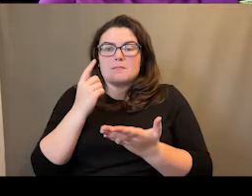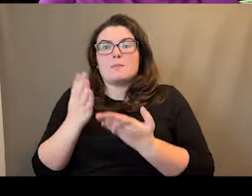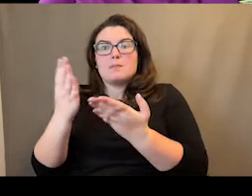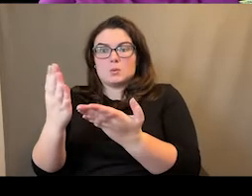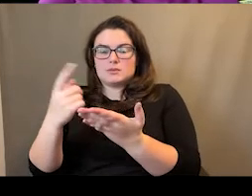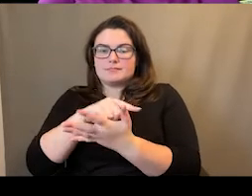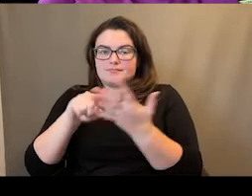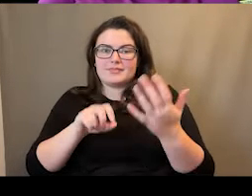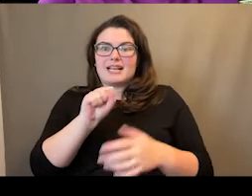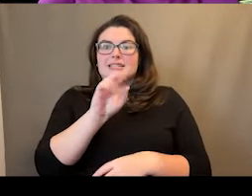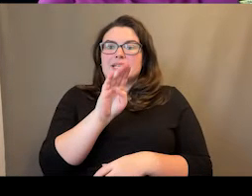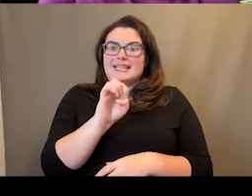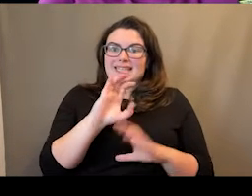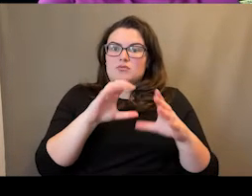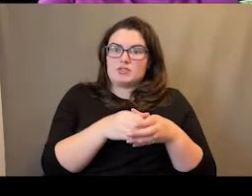are the SBE Directorate,